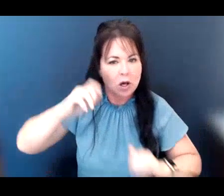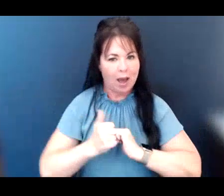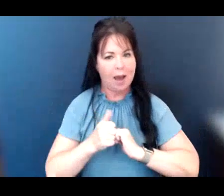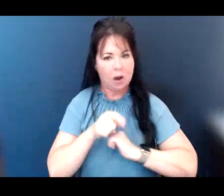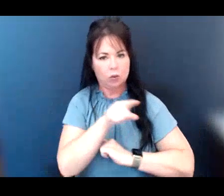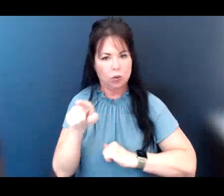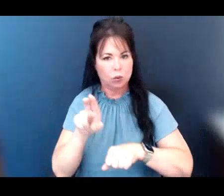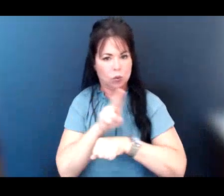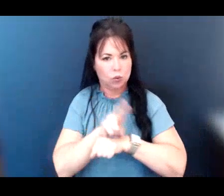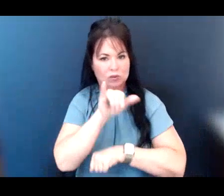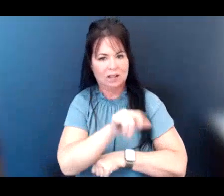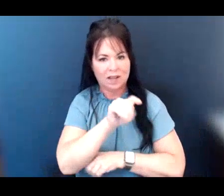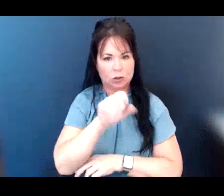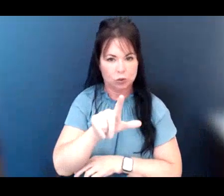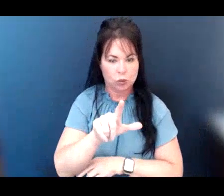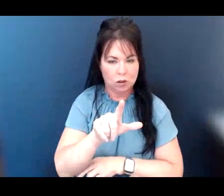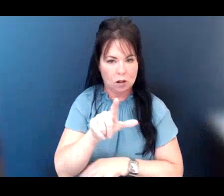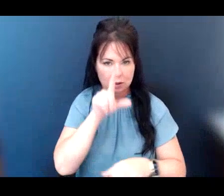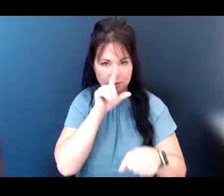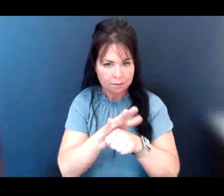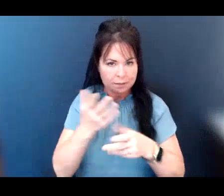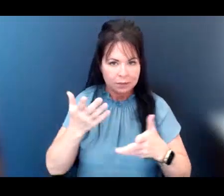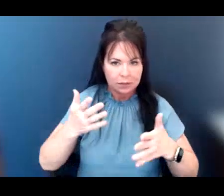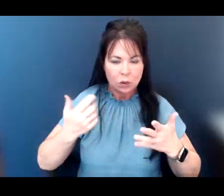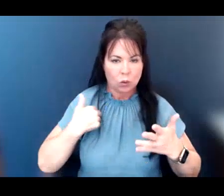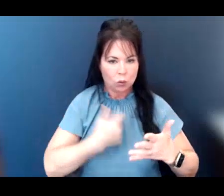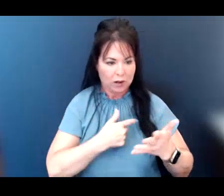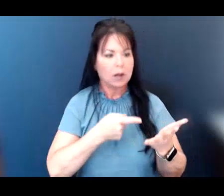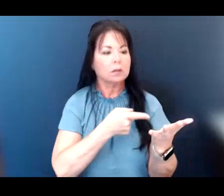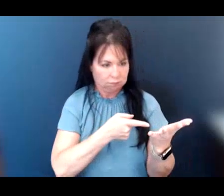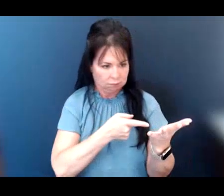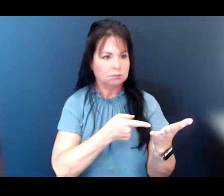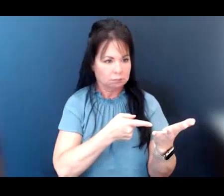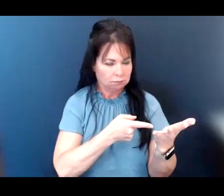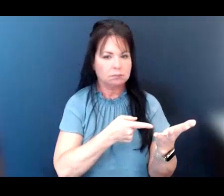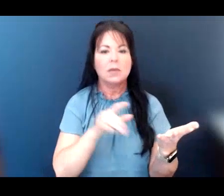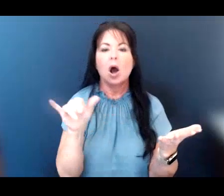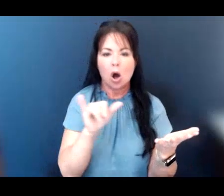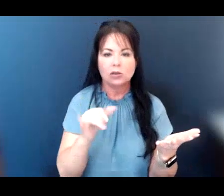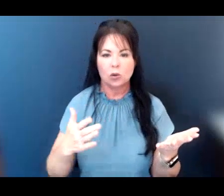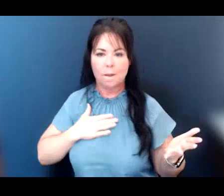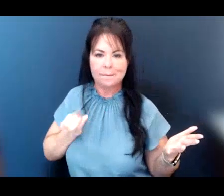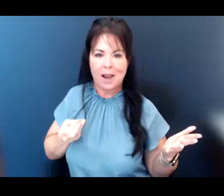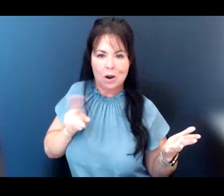that we're balancing those with our own human knowledge and insight.